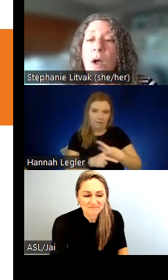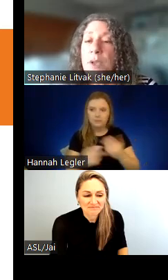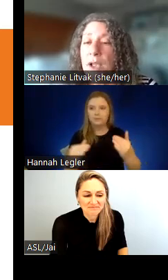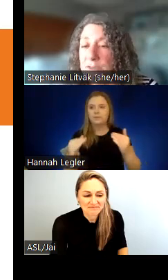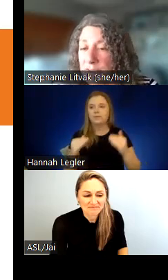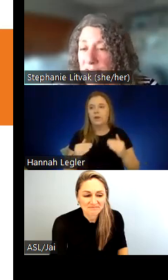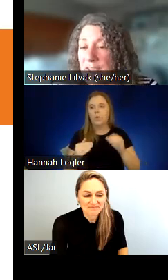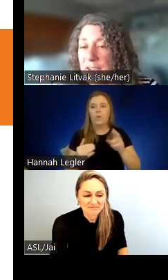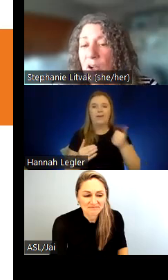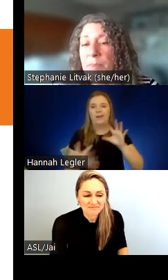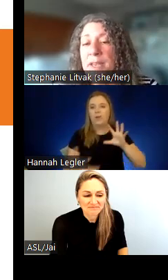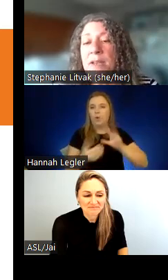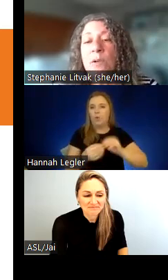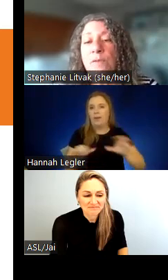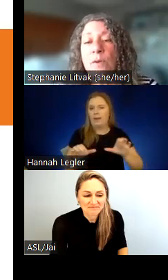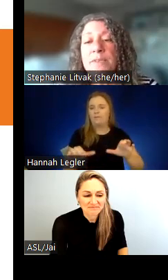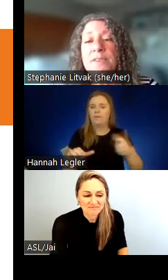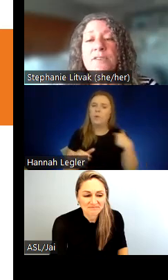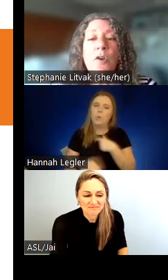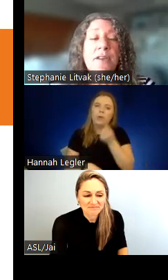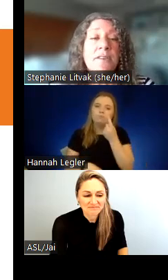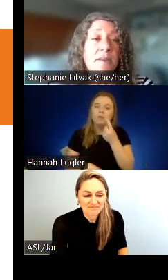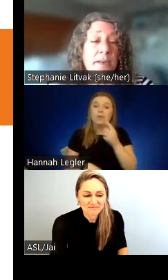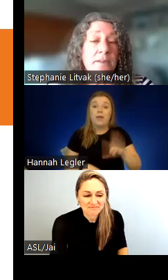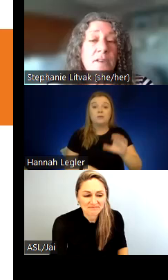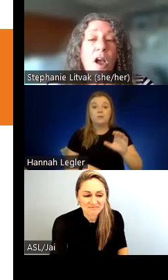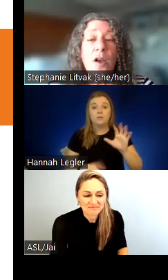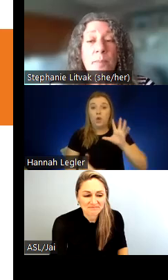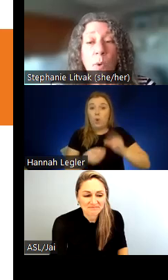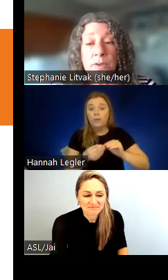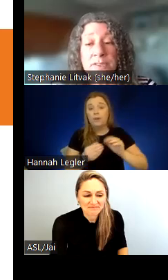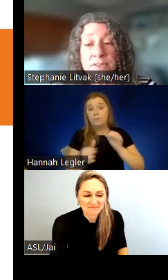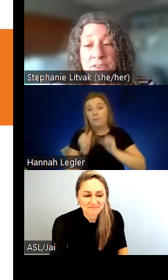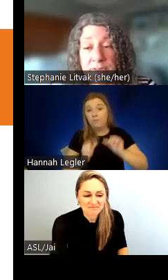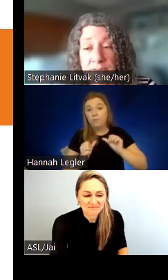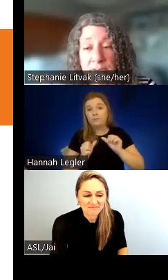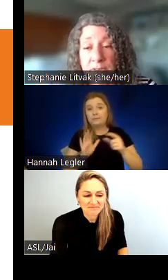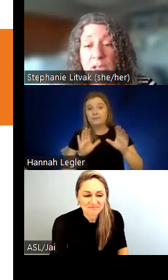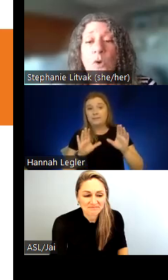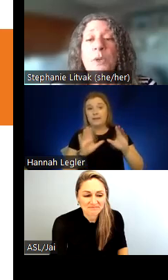While we understand that culminating performances and exhibits are important to students, we